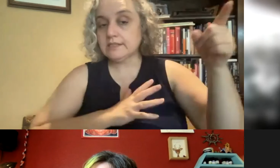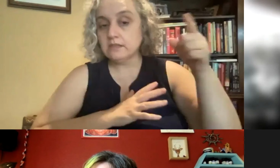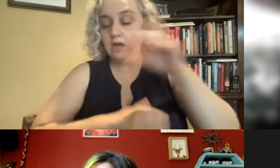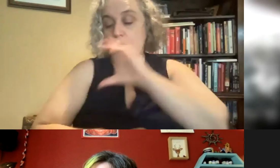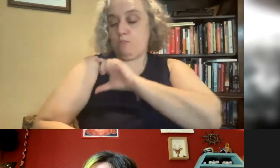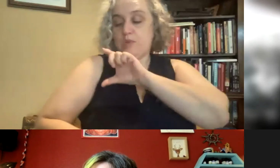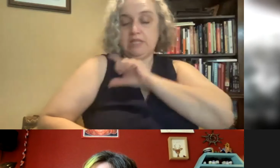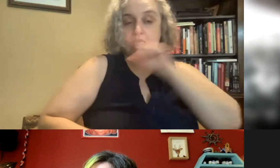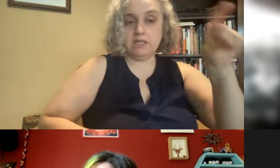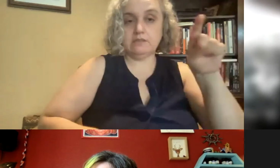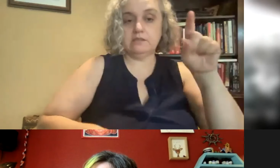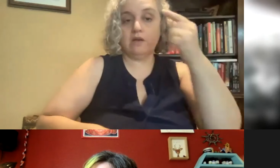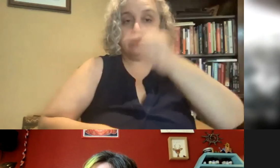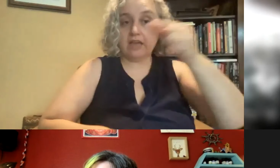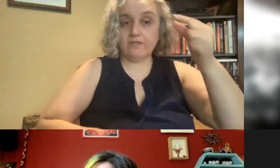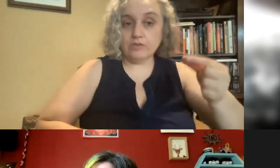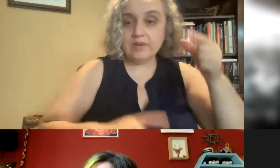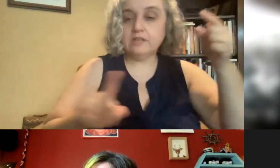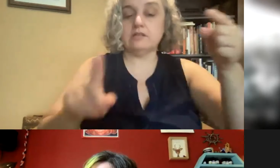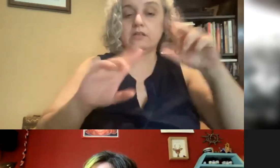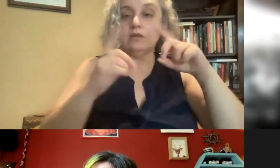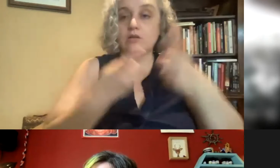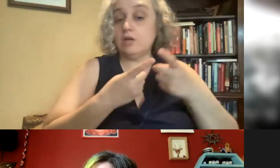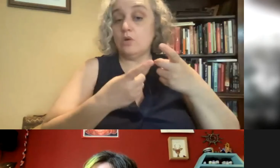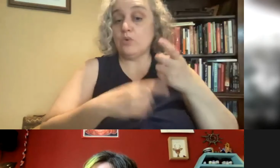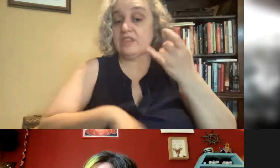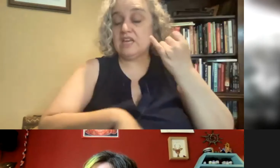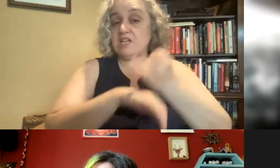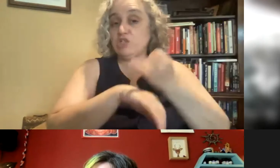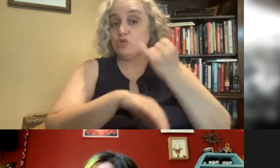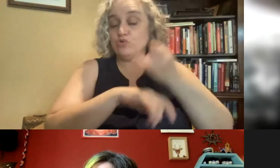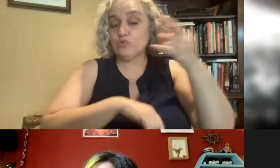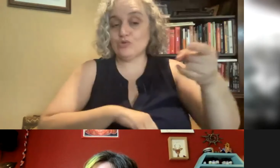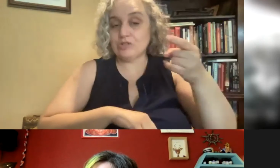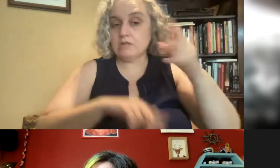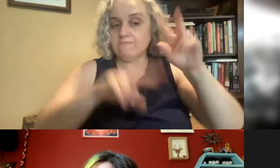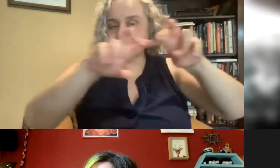institutional racism by addressing it from an epidemiological framework.